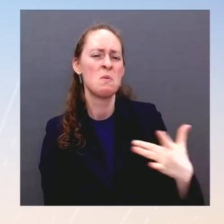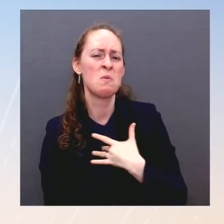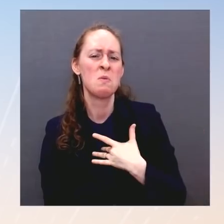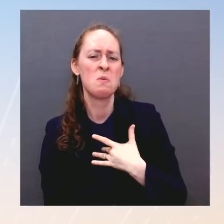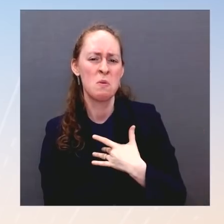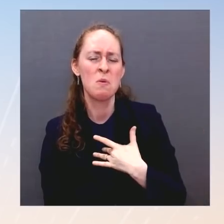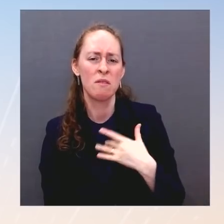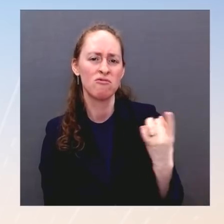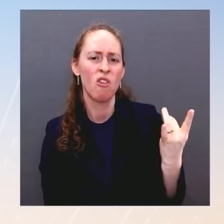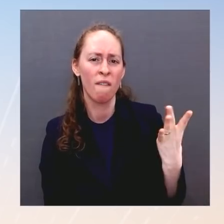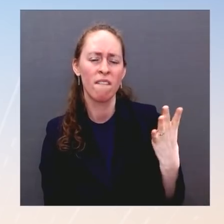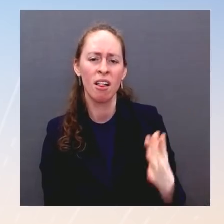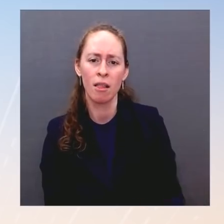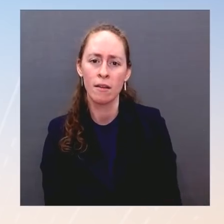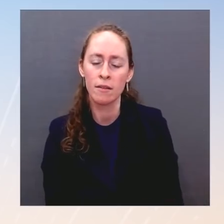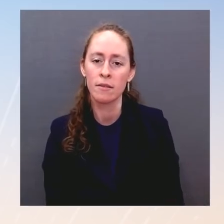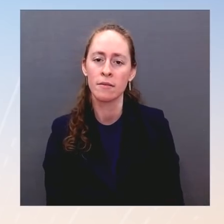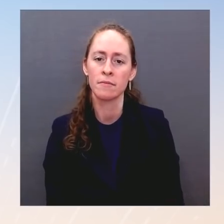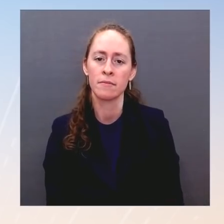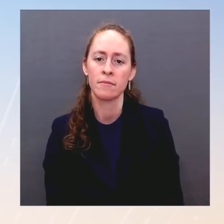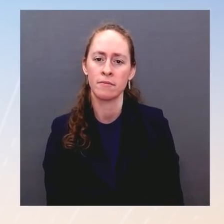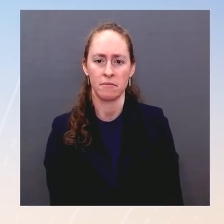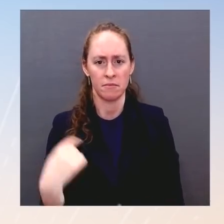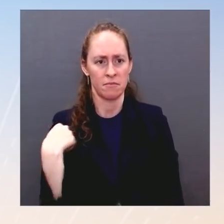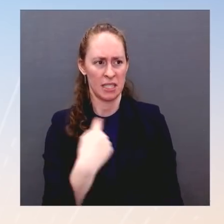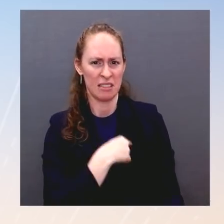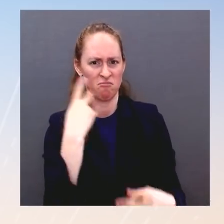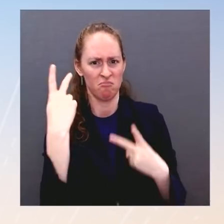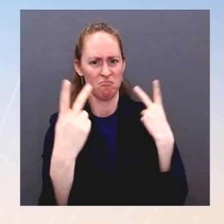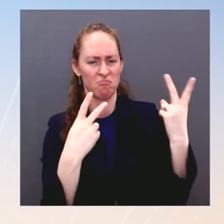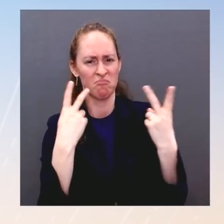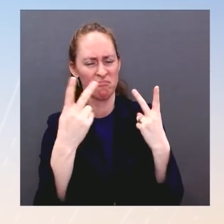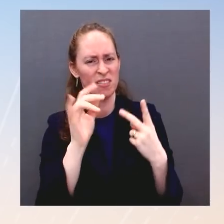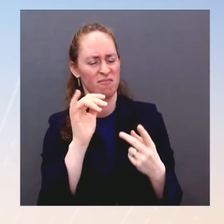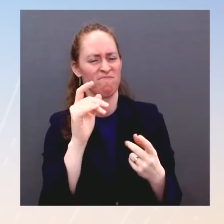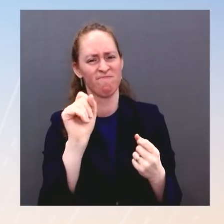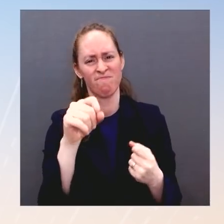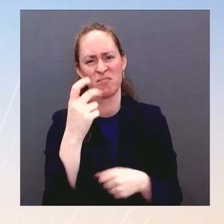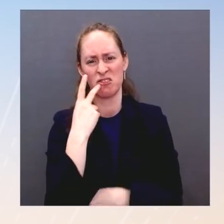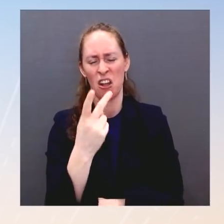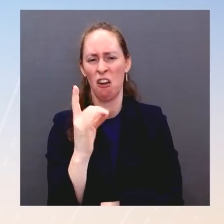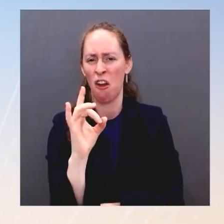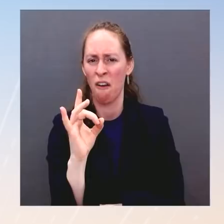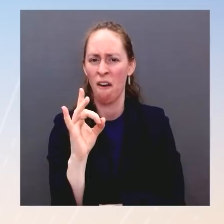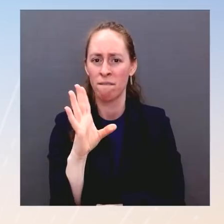members of our national security team. And it almost doesn't matter how much you've been through or how many conflicts you've watched over time --